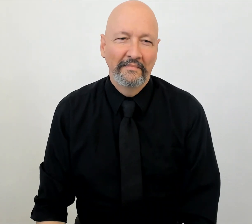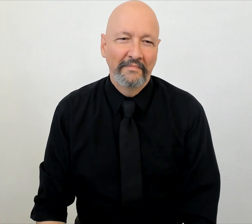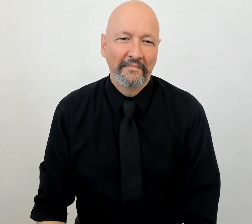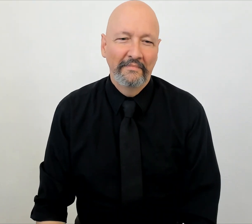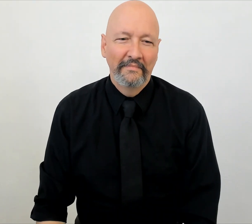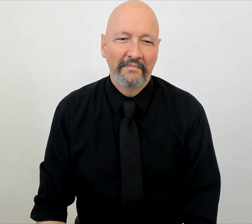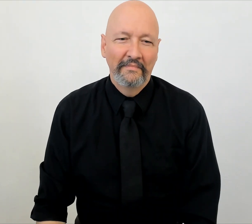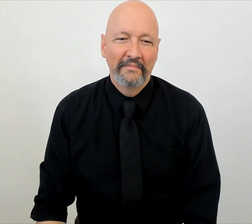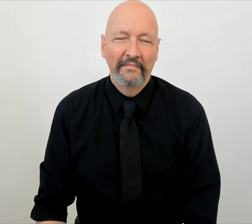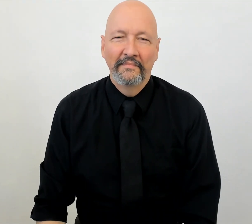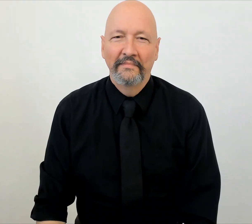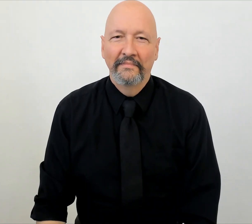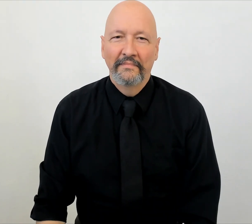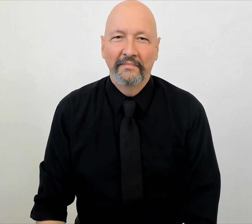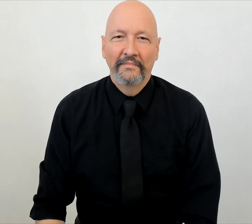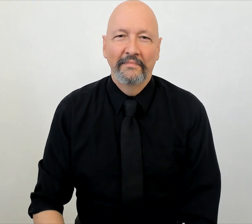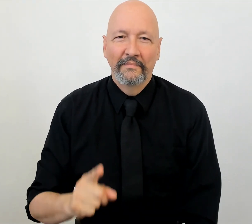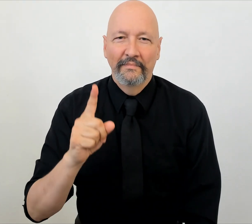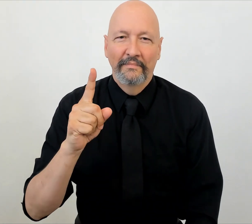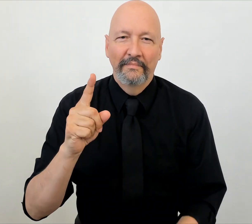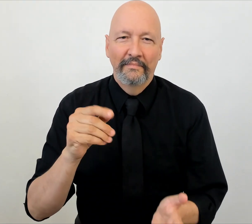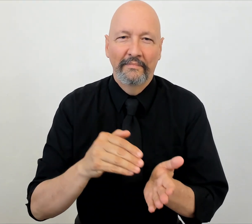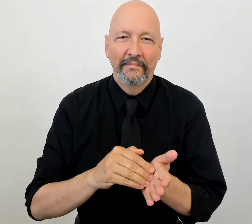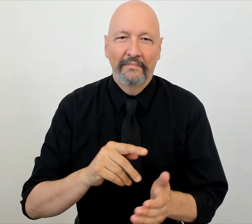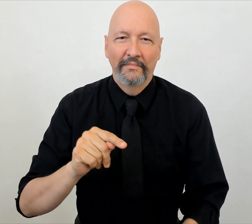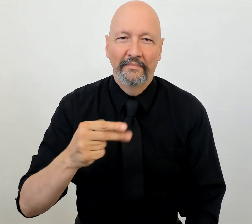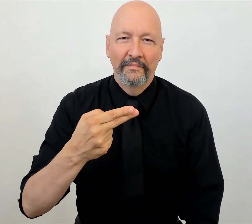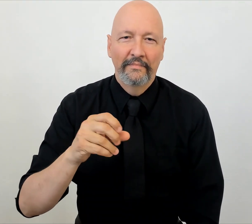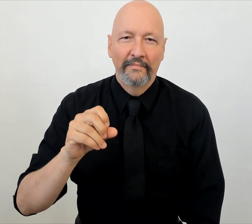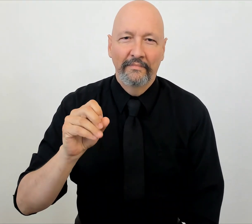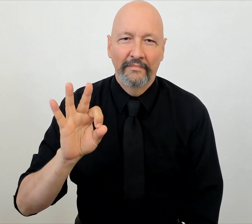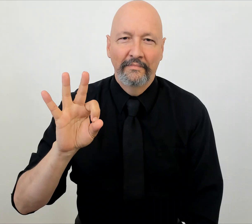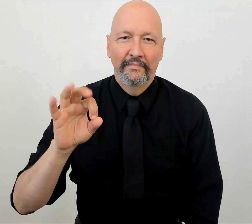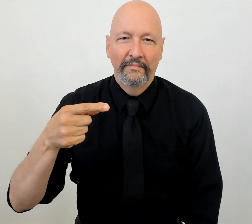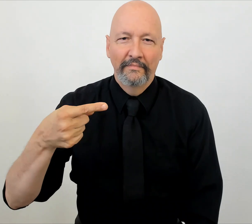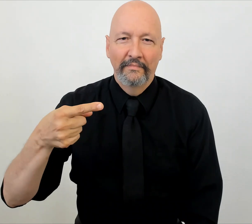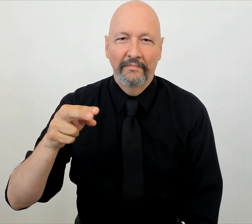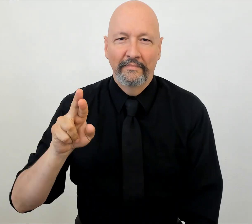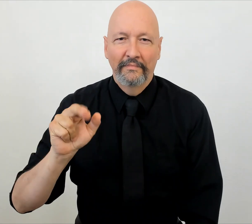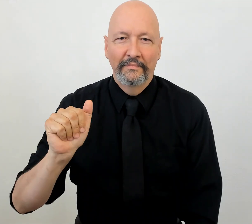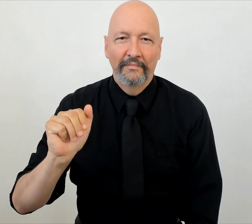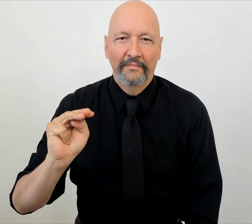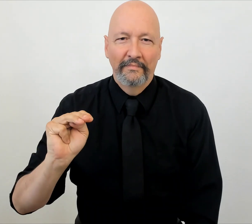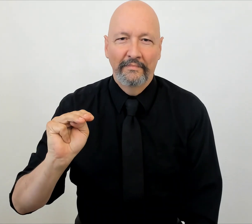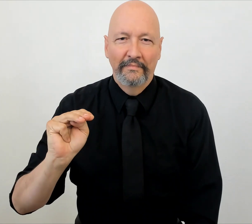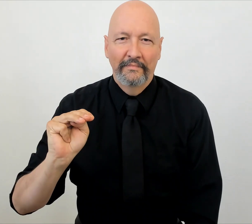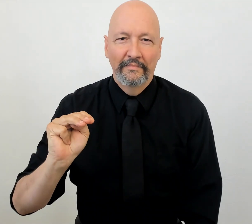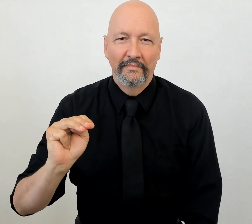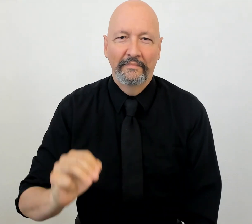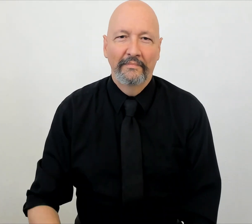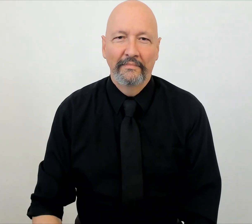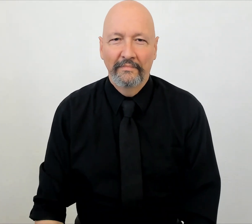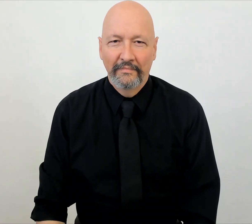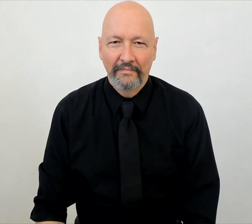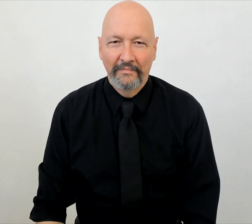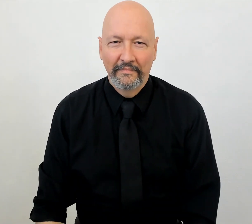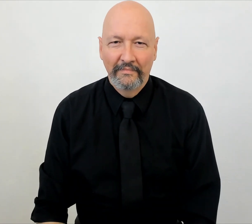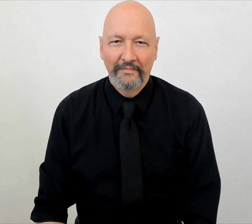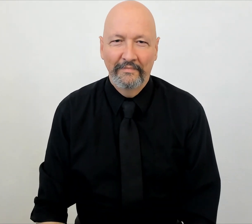For this joke let's sign: 1,000th OF GRAM